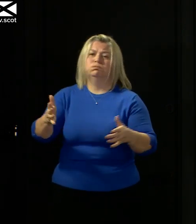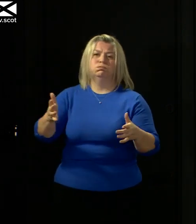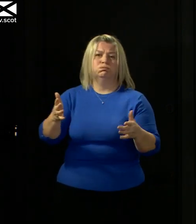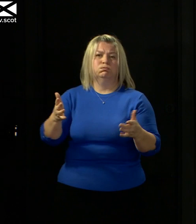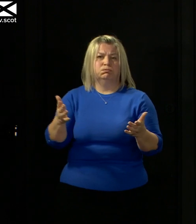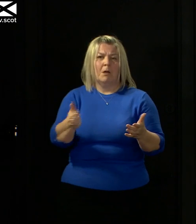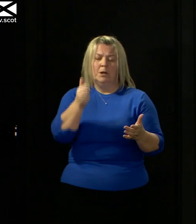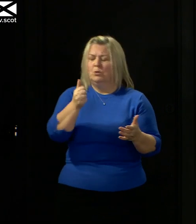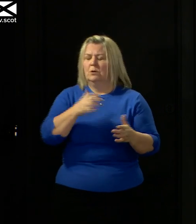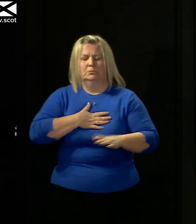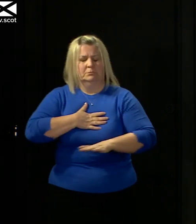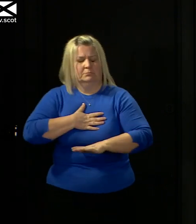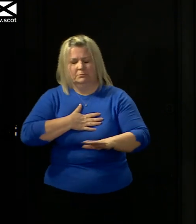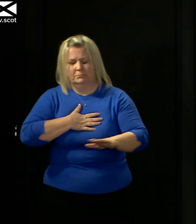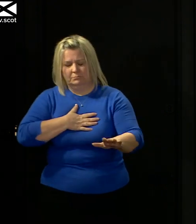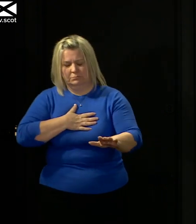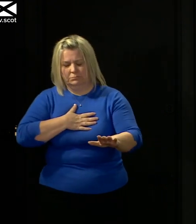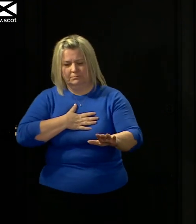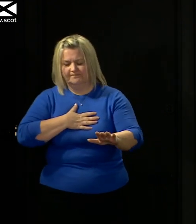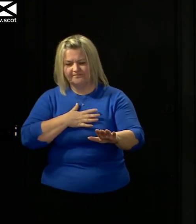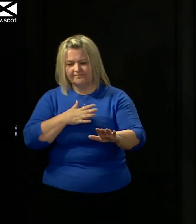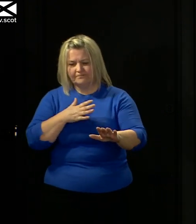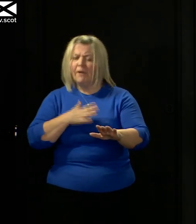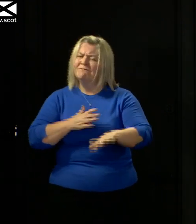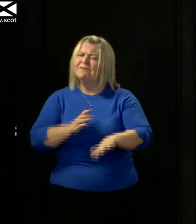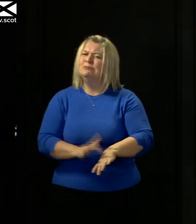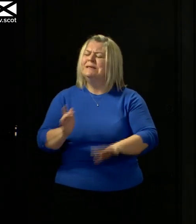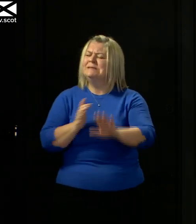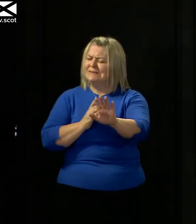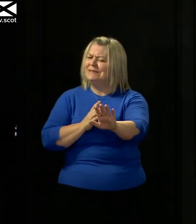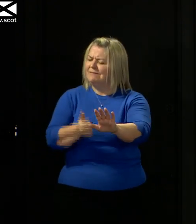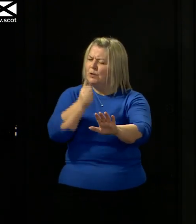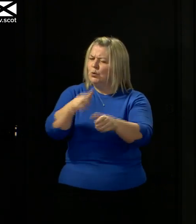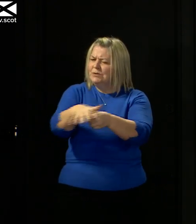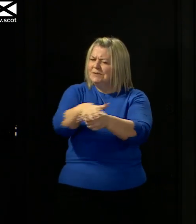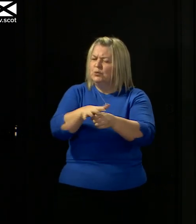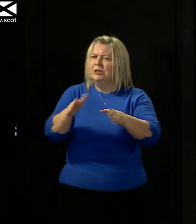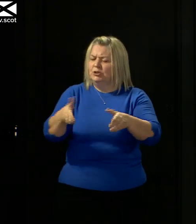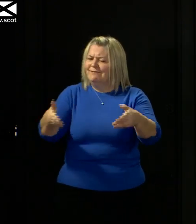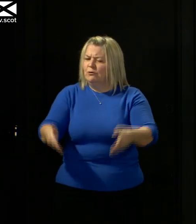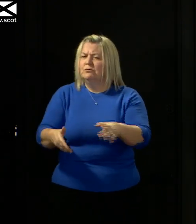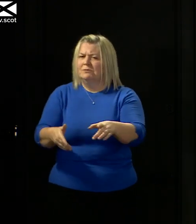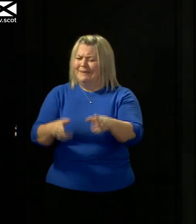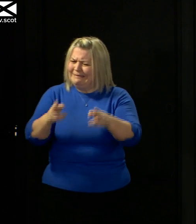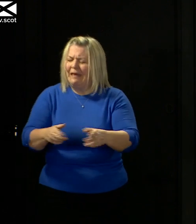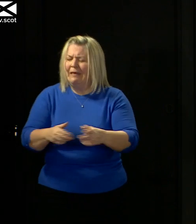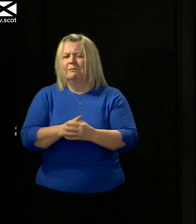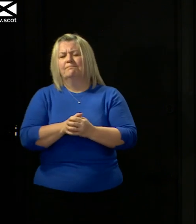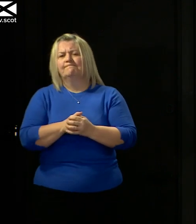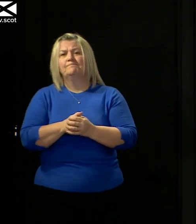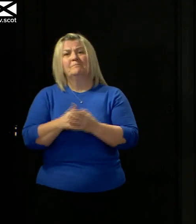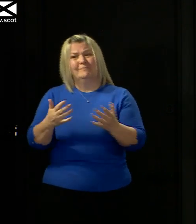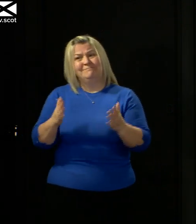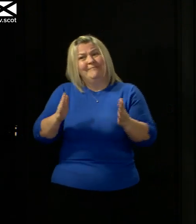insensitive and her answer this question because I'm extremely sensitive to this but it is one of these things we have to consider as part of our